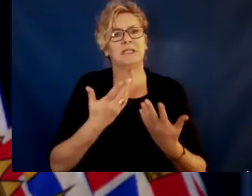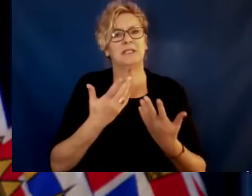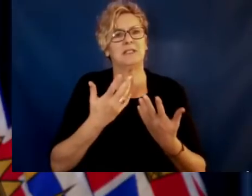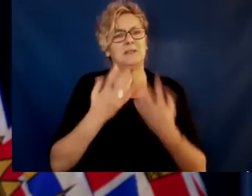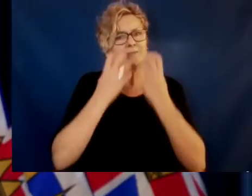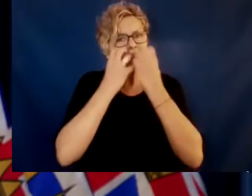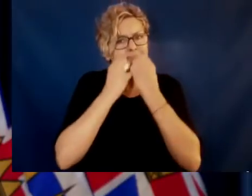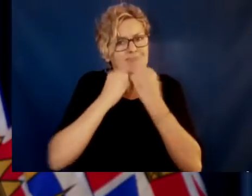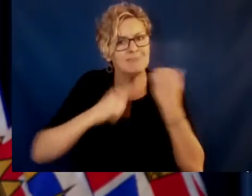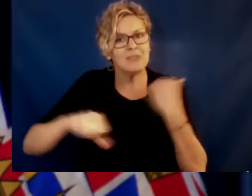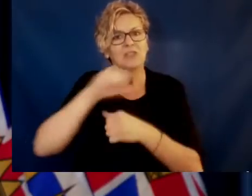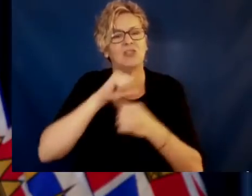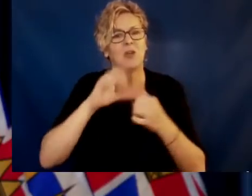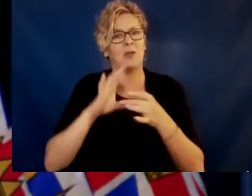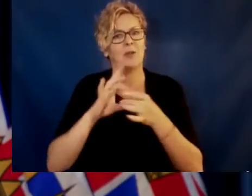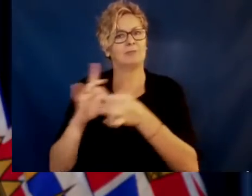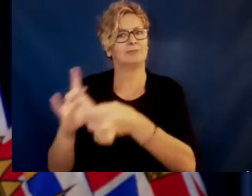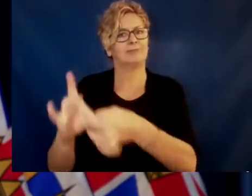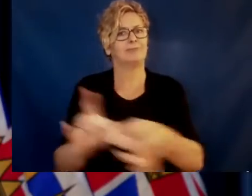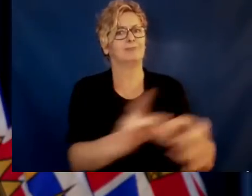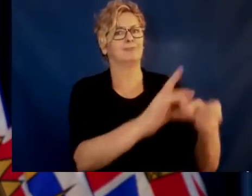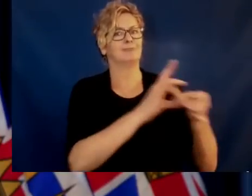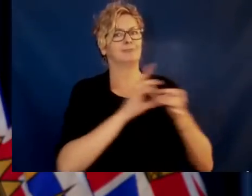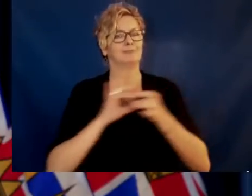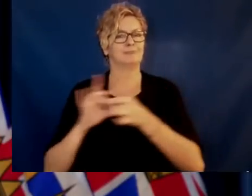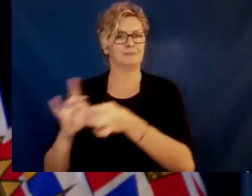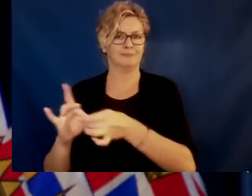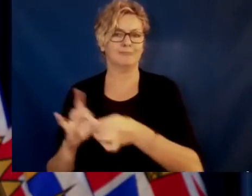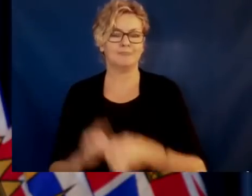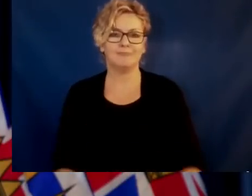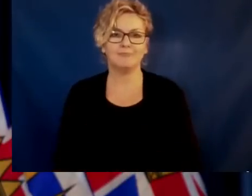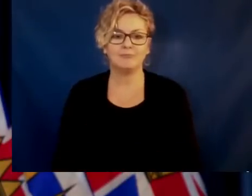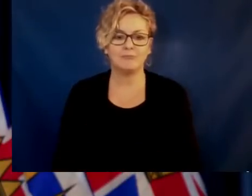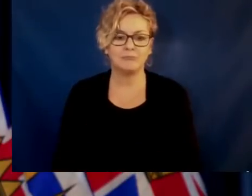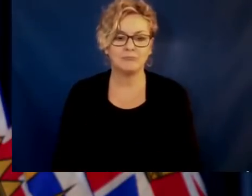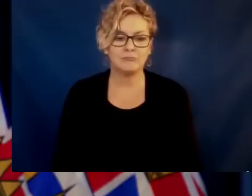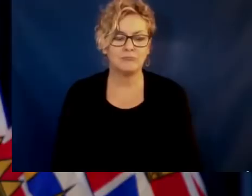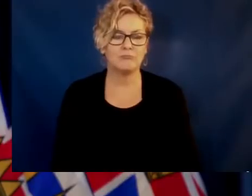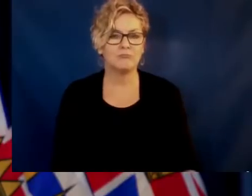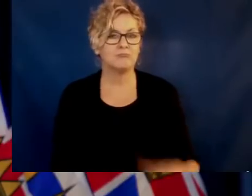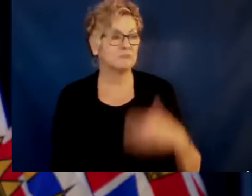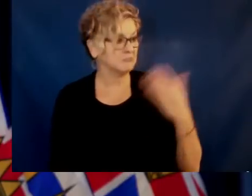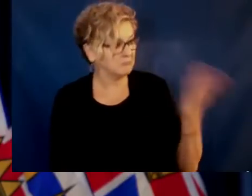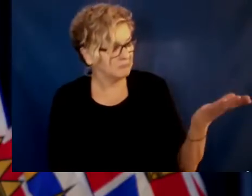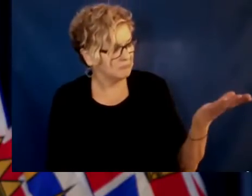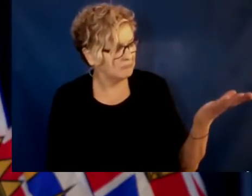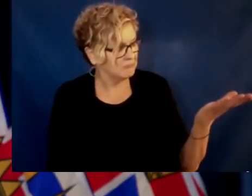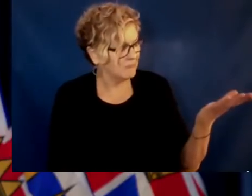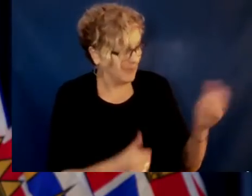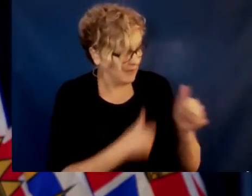Do you have a follow-up, Marcella? I do. It's regarding all the speculation we're hearing on social media.